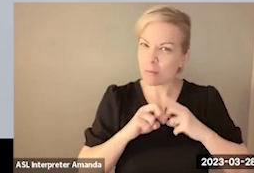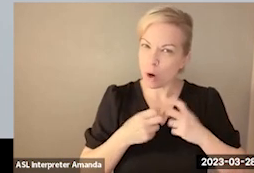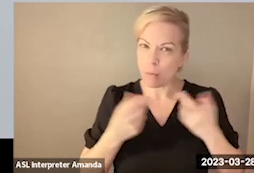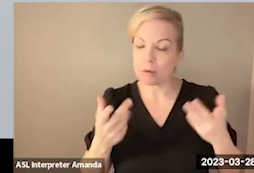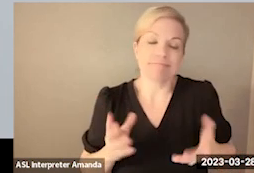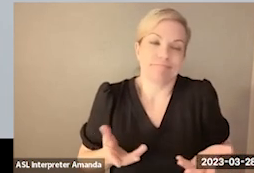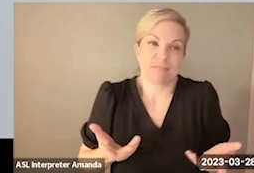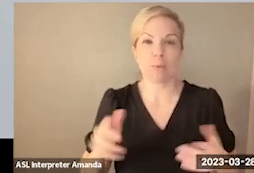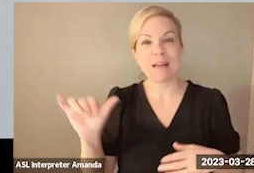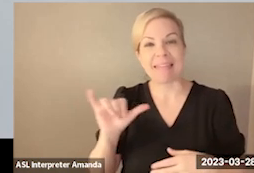Debbie Stine, Science & Technology Policy Academy: as well.